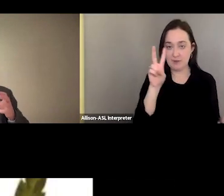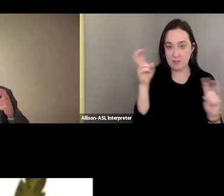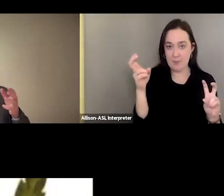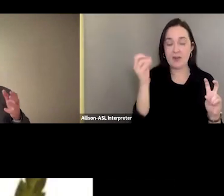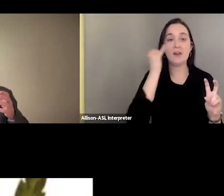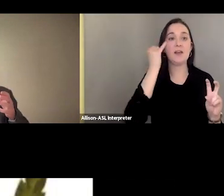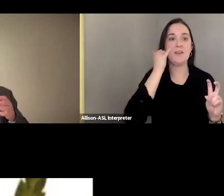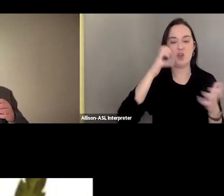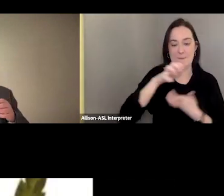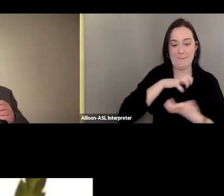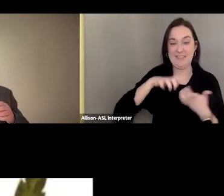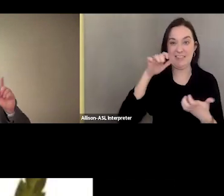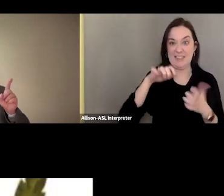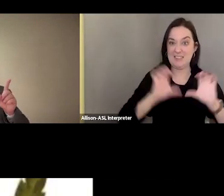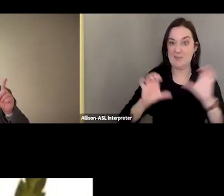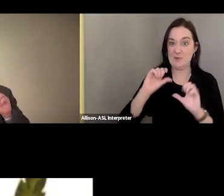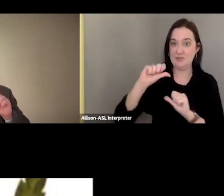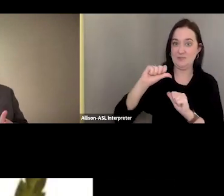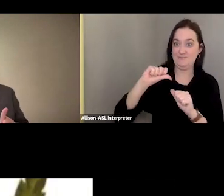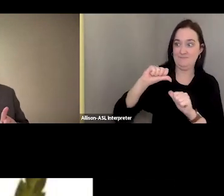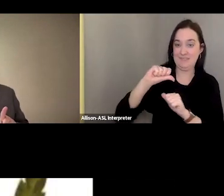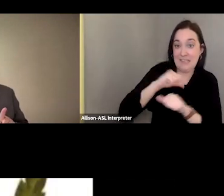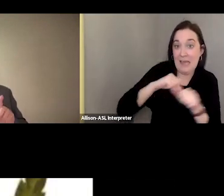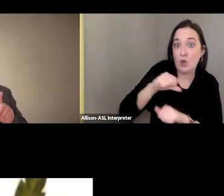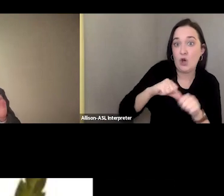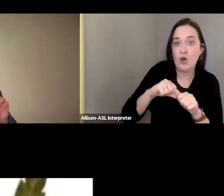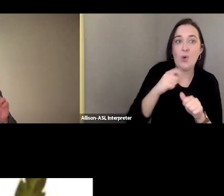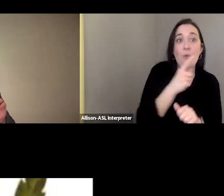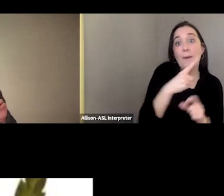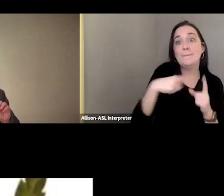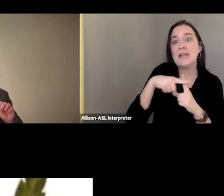of chemicals together, 1 in 1 does not equal two, right? There's potentiation.